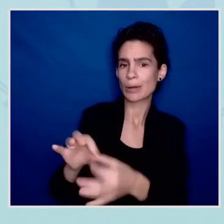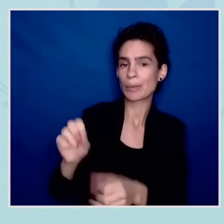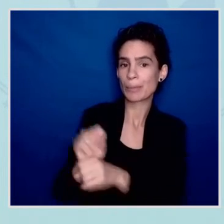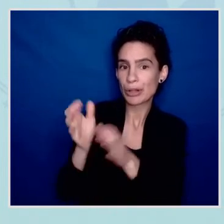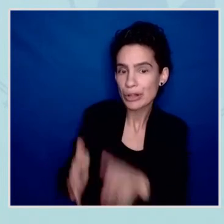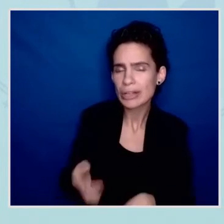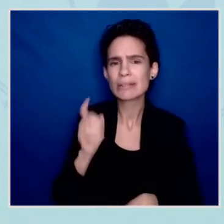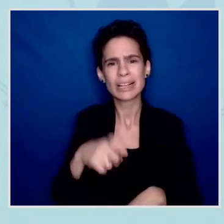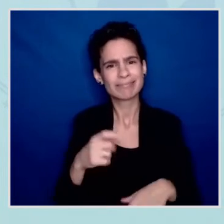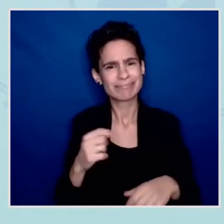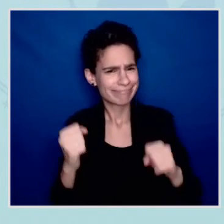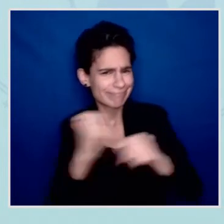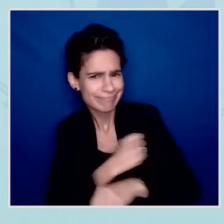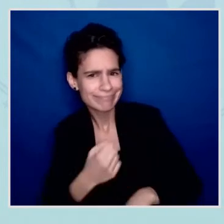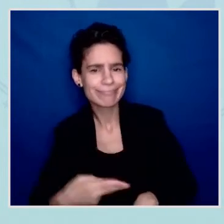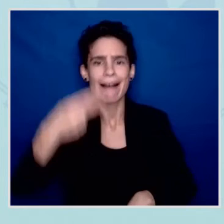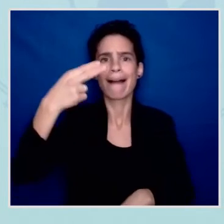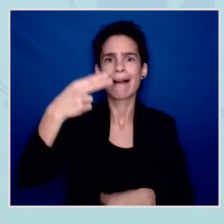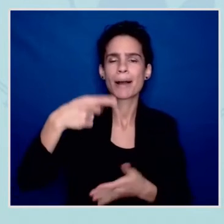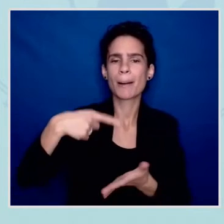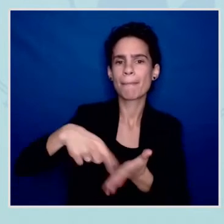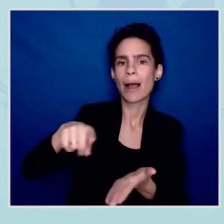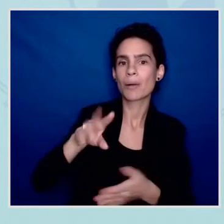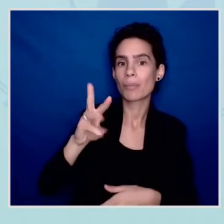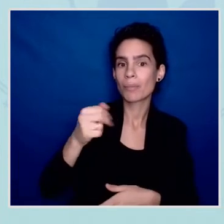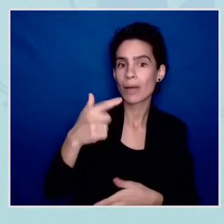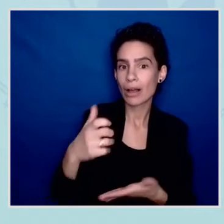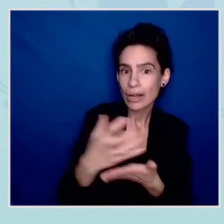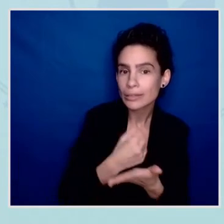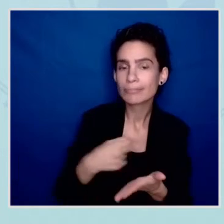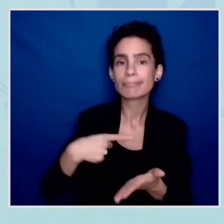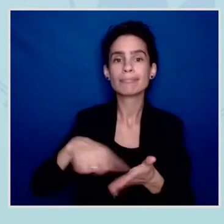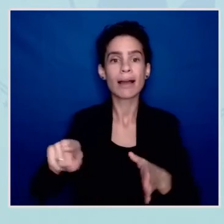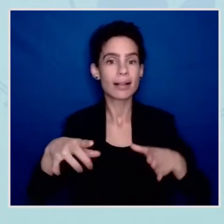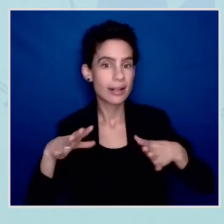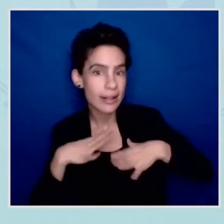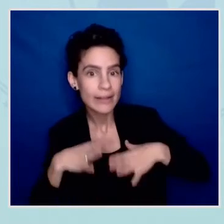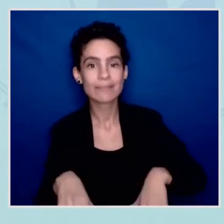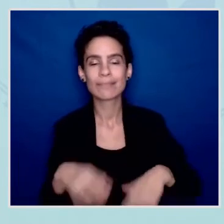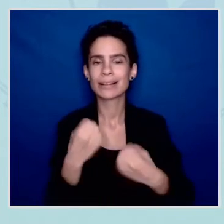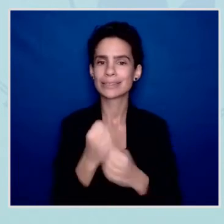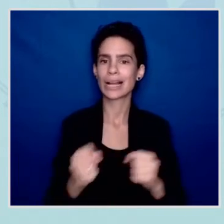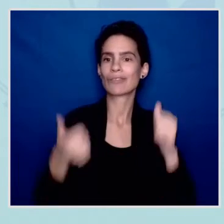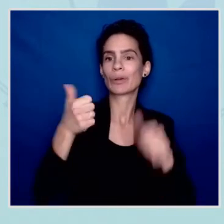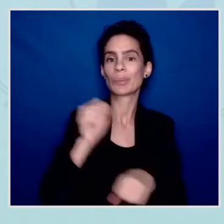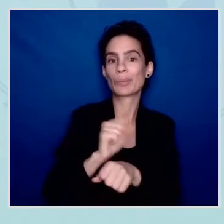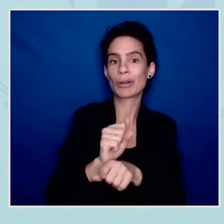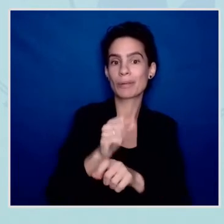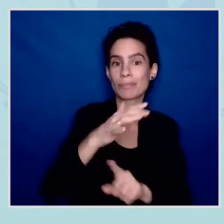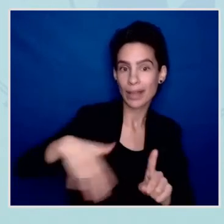REST OF THE WORLD. AND IT MEANS PROTECTING AND EXPANDING WORKERS RIGHTS, BY